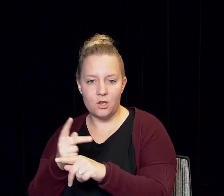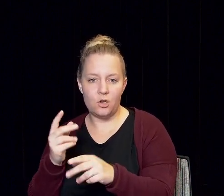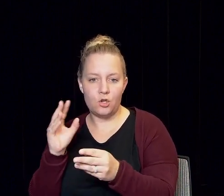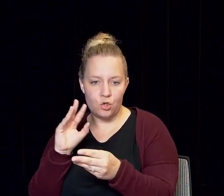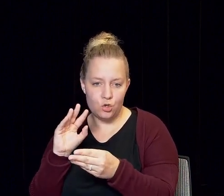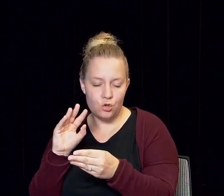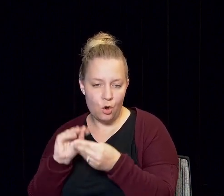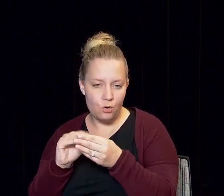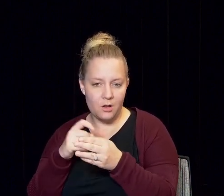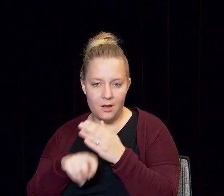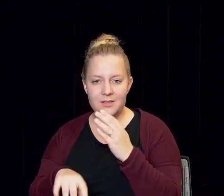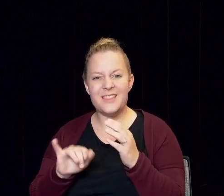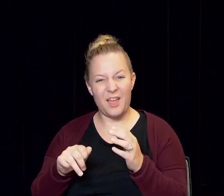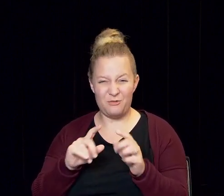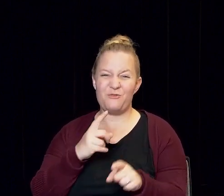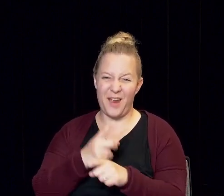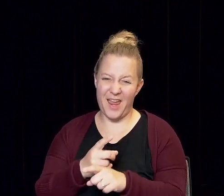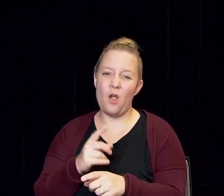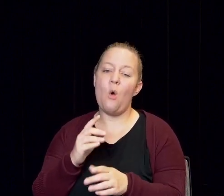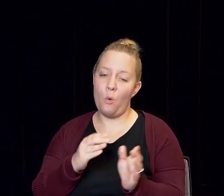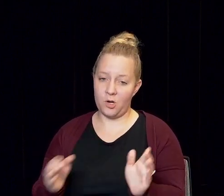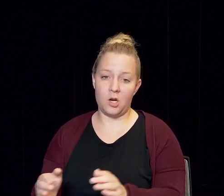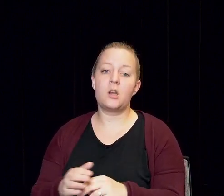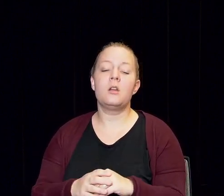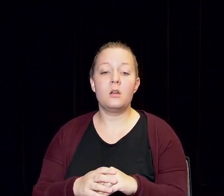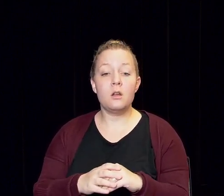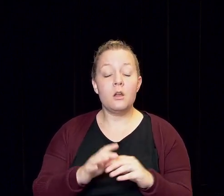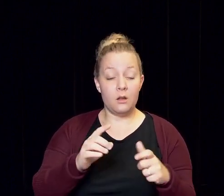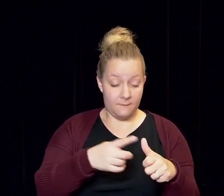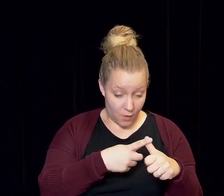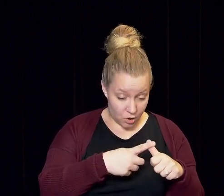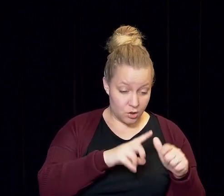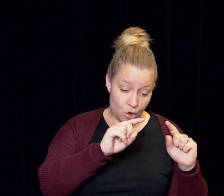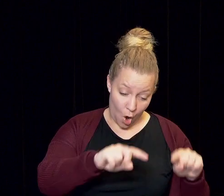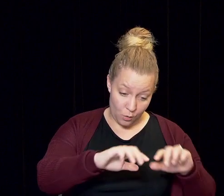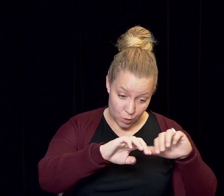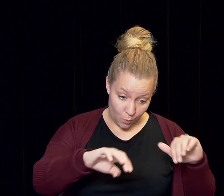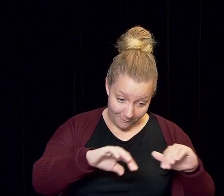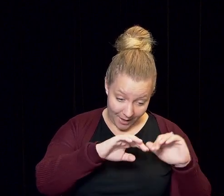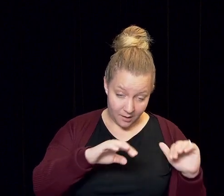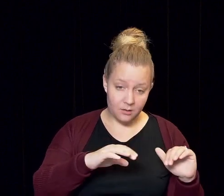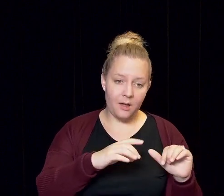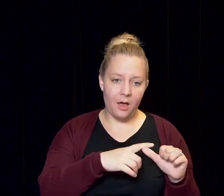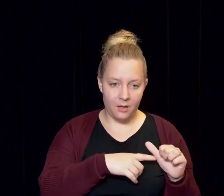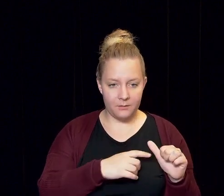that would be the correct order. First, I'm going to actually go swimming at the pool.